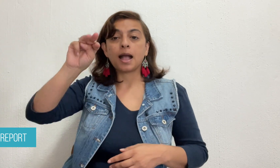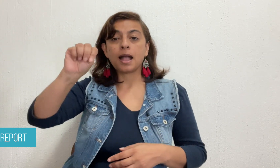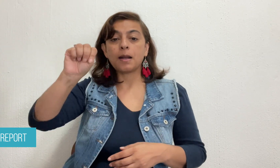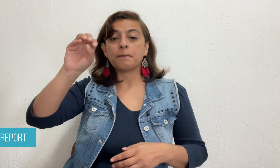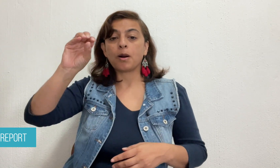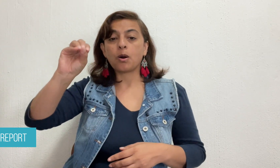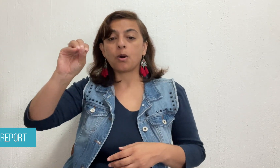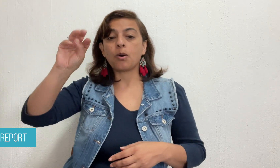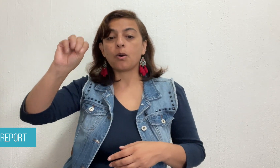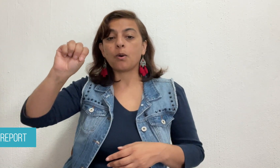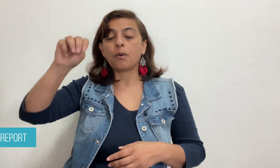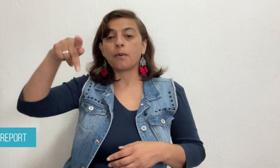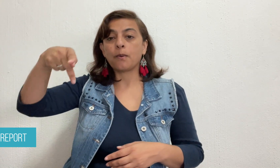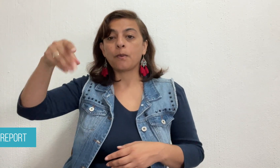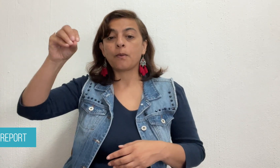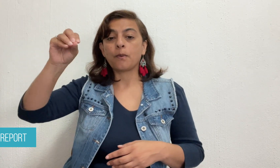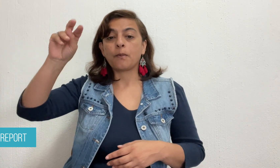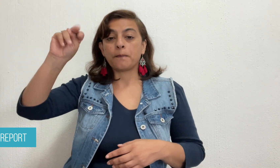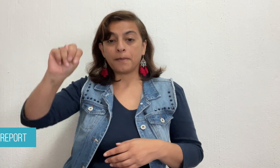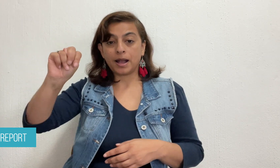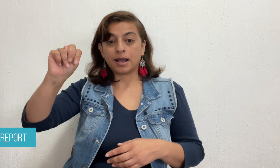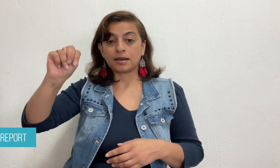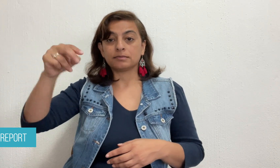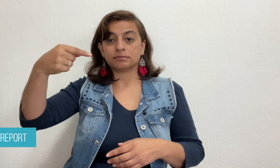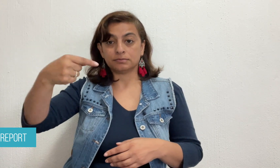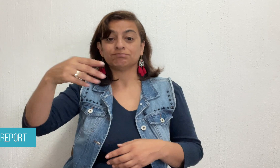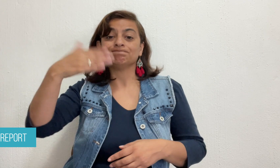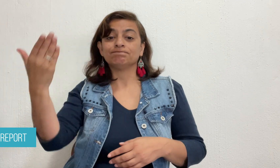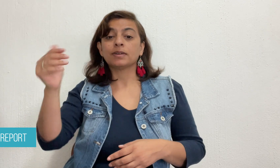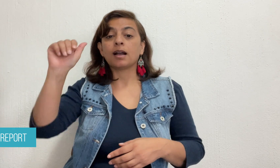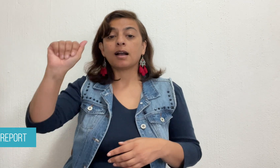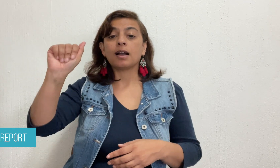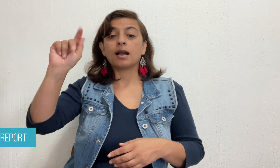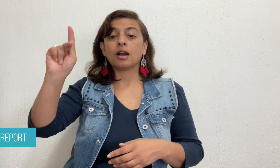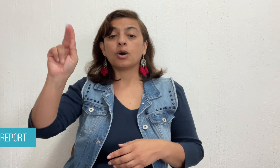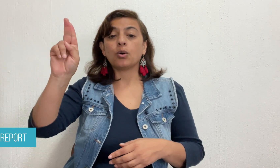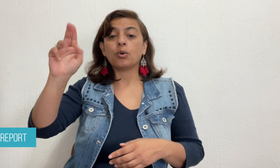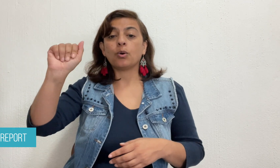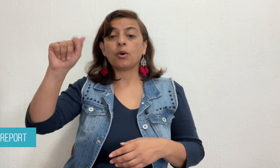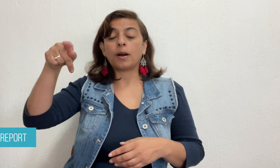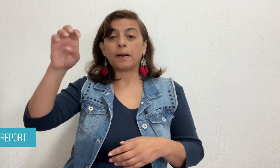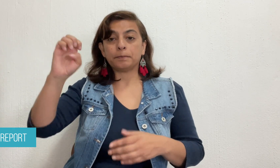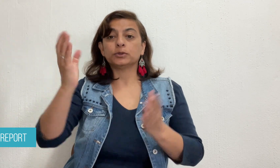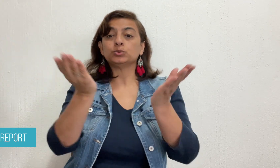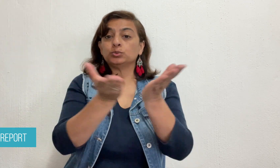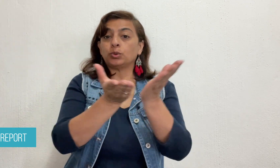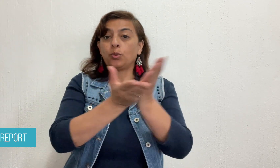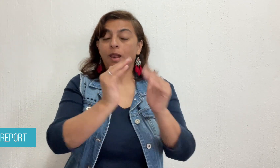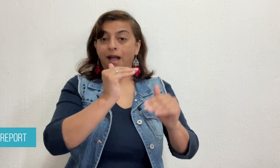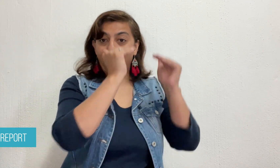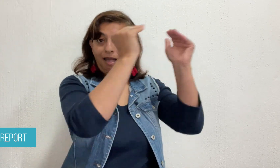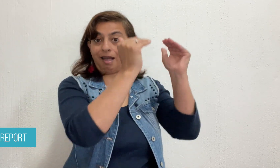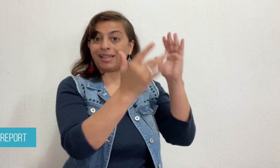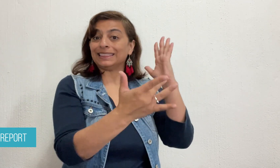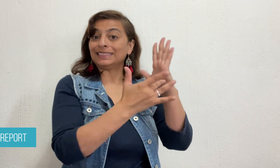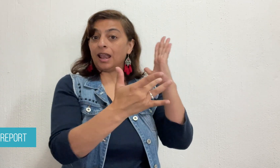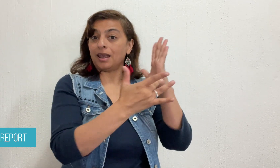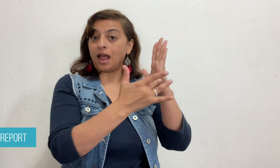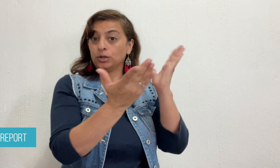that were presented to the school include 7 HD projectors